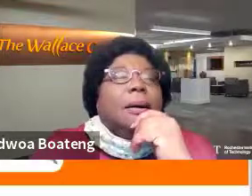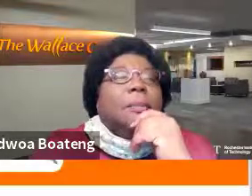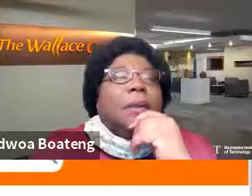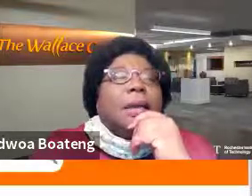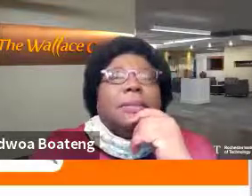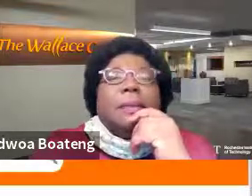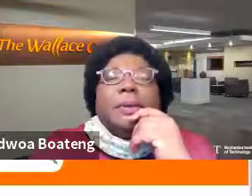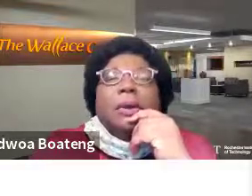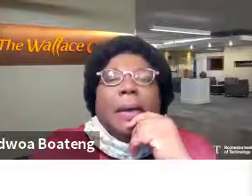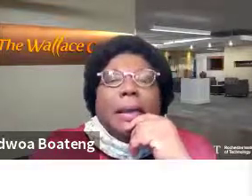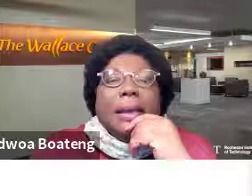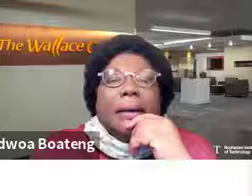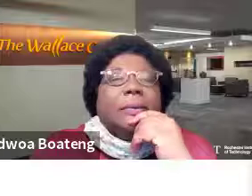Adwoa Boateng: Okay, so I'm going to go back out.